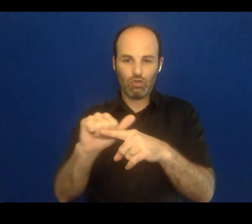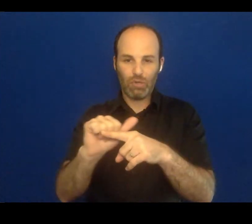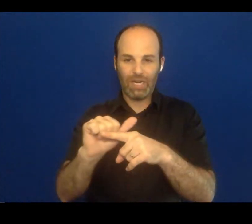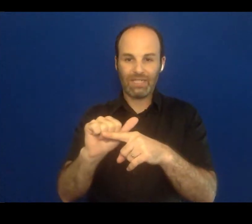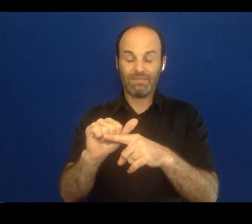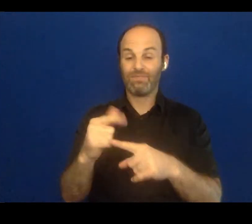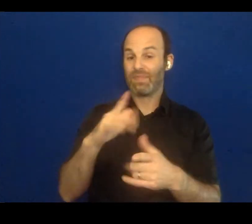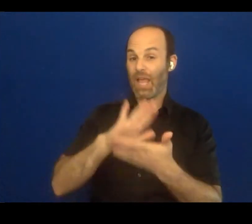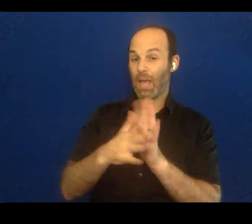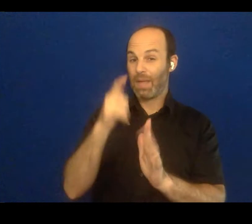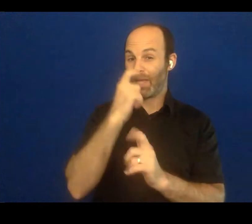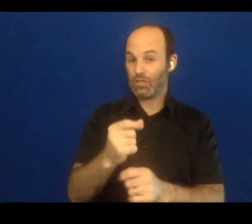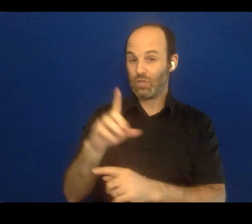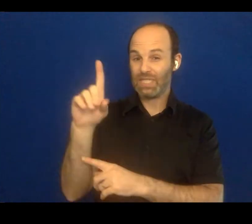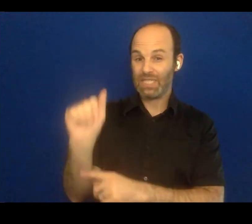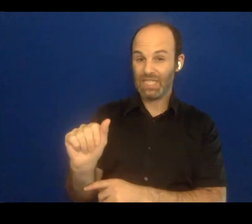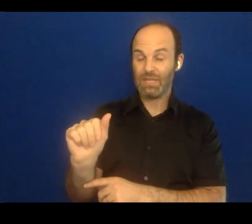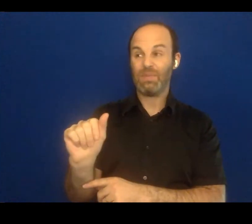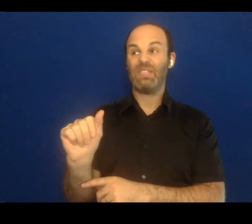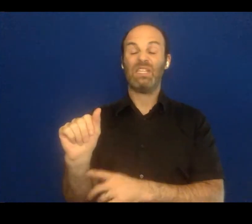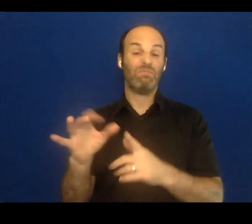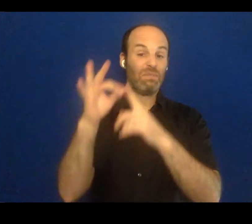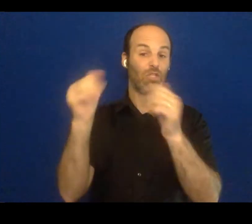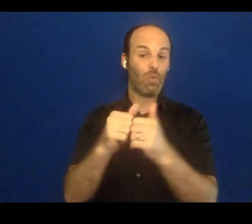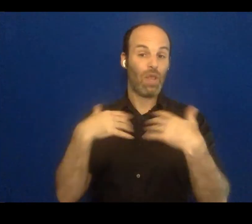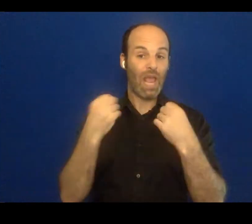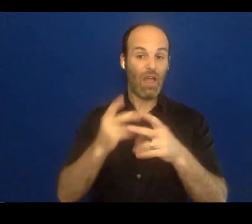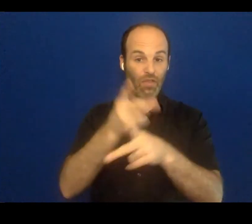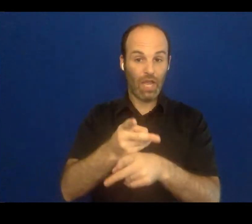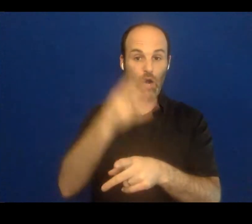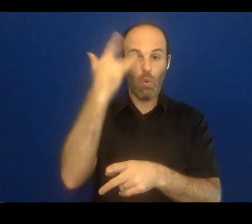TRAINING AND I BECAME INTERESTED IN THE DISABILITY IN THE HEALTHCARE SPACE BECAUSE I WAS